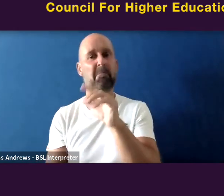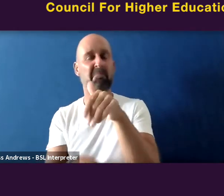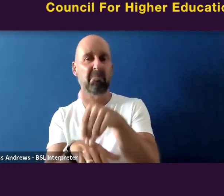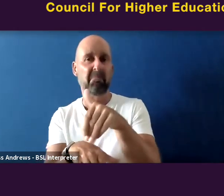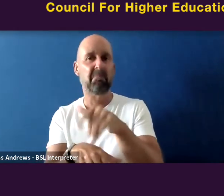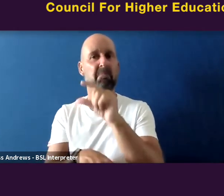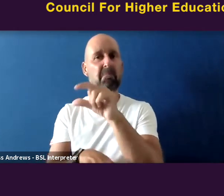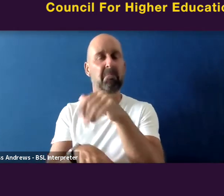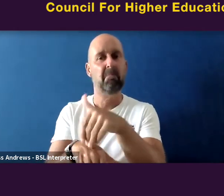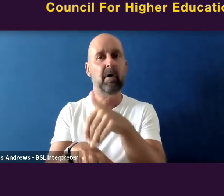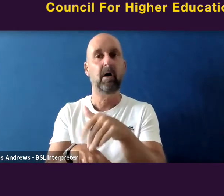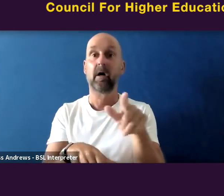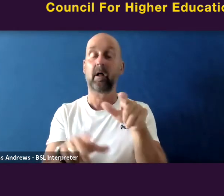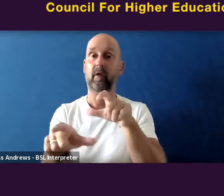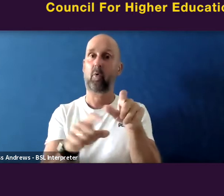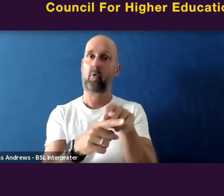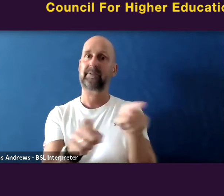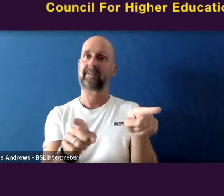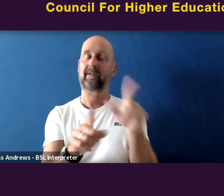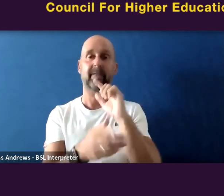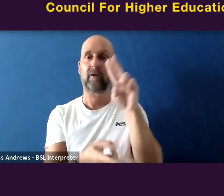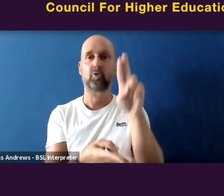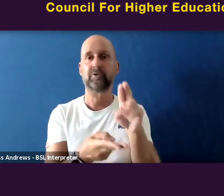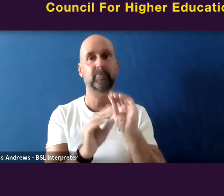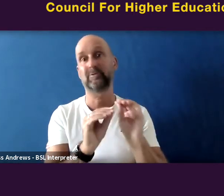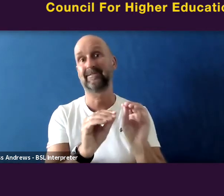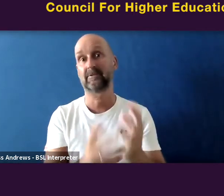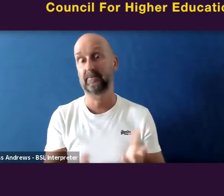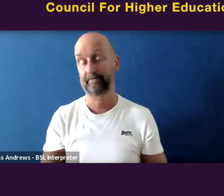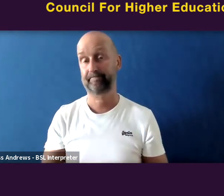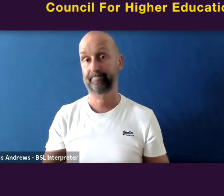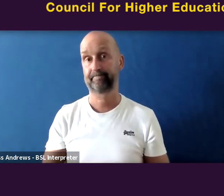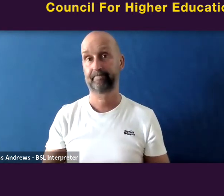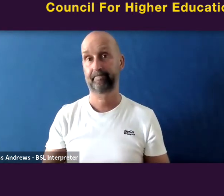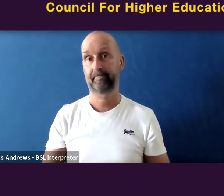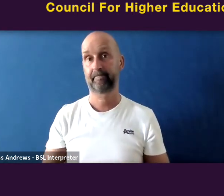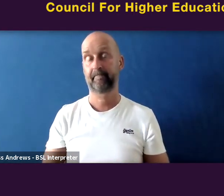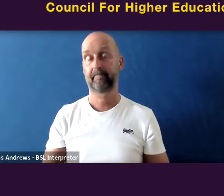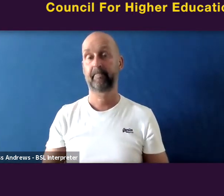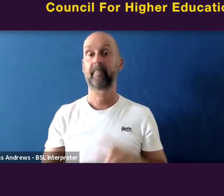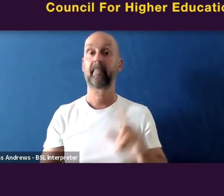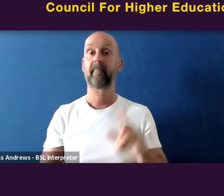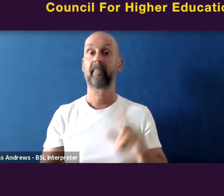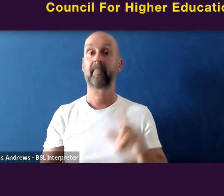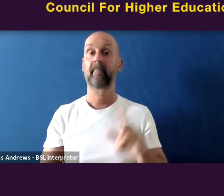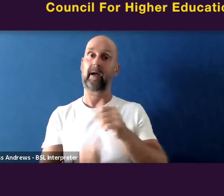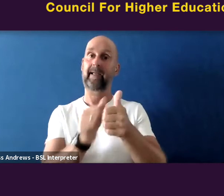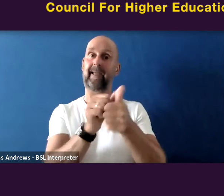these courses are not cheap to deliver. The provision of industry standard creative education